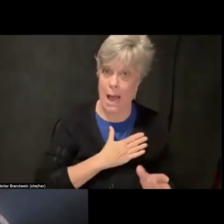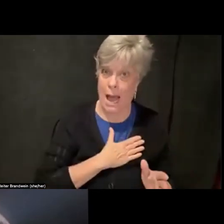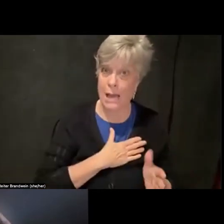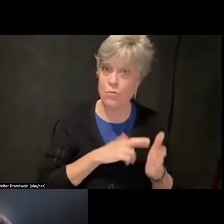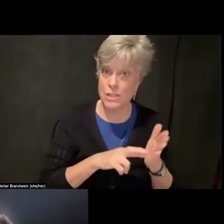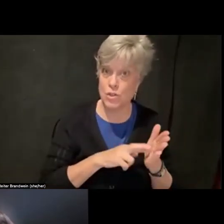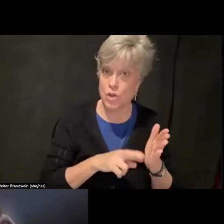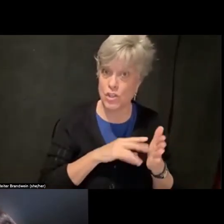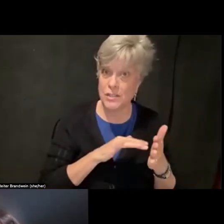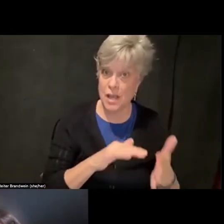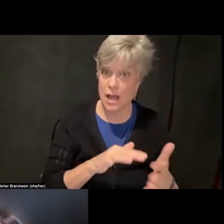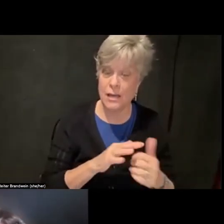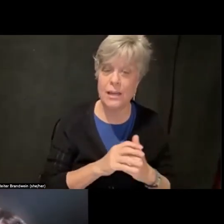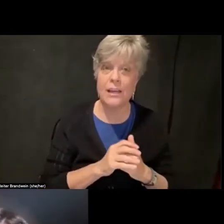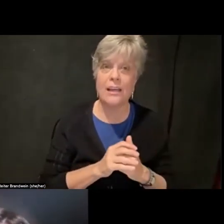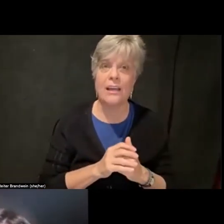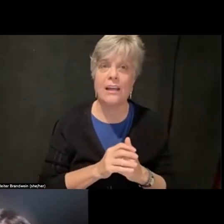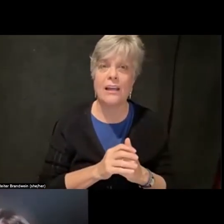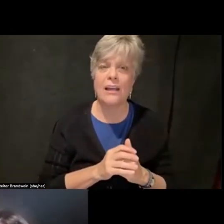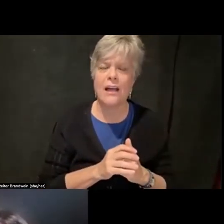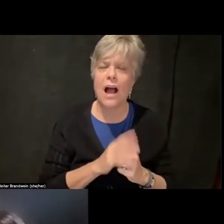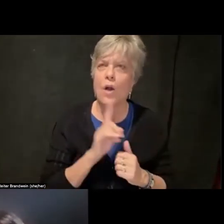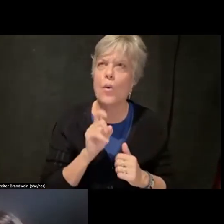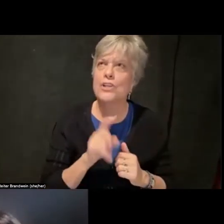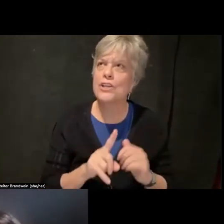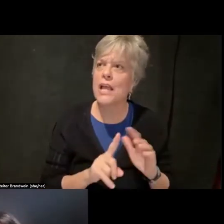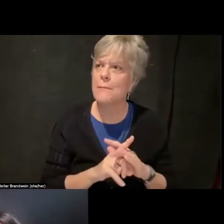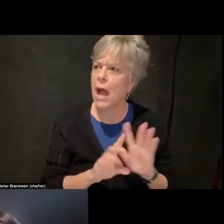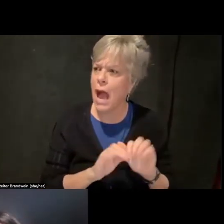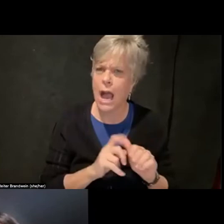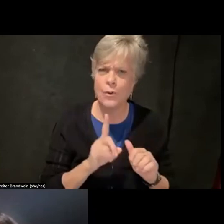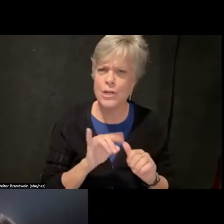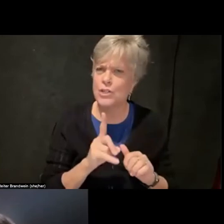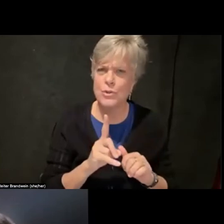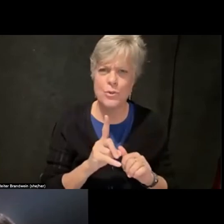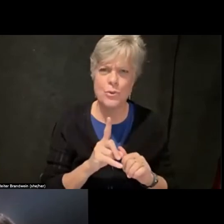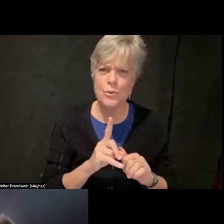somehow the question came up, how did you even get connected with